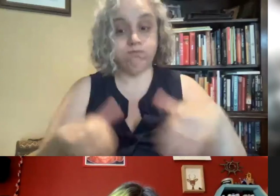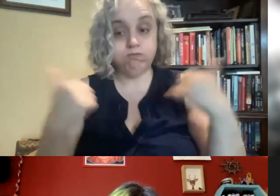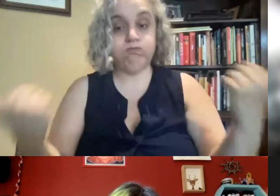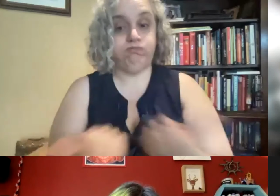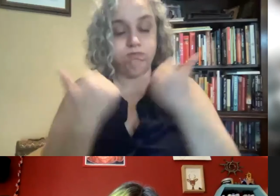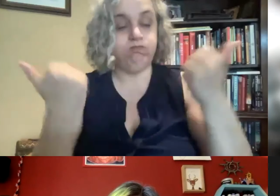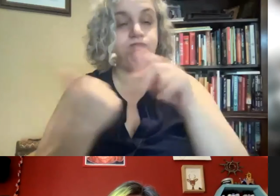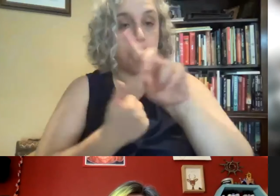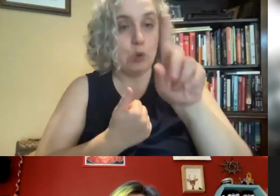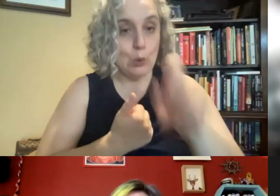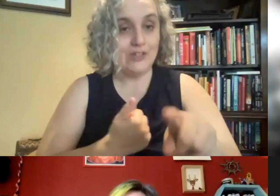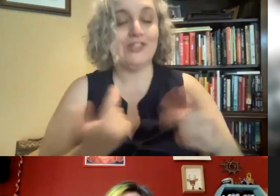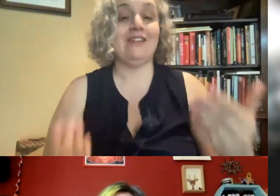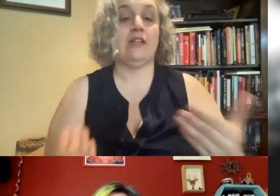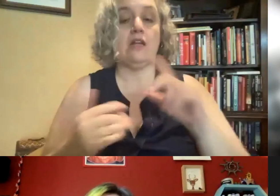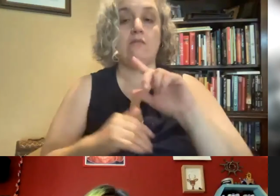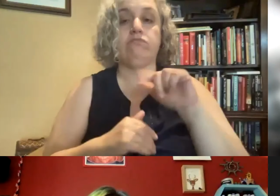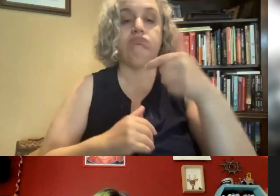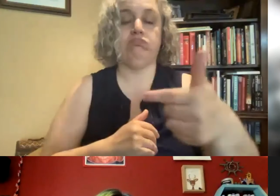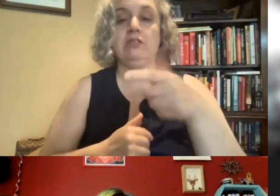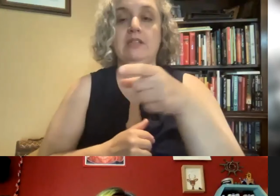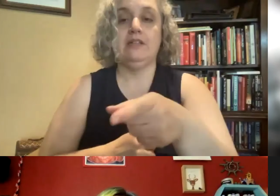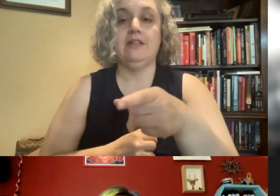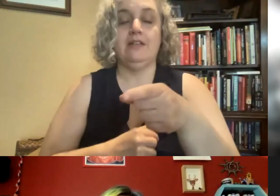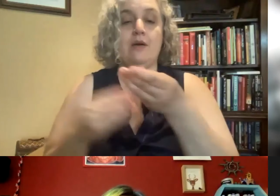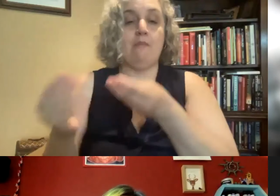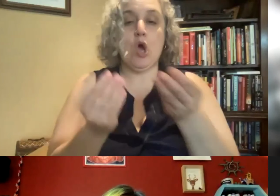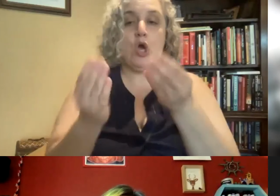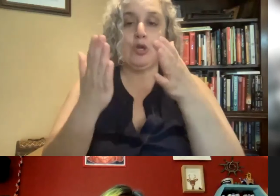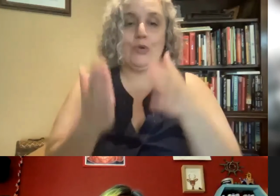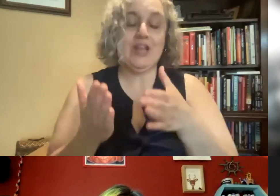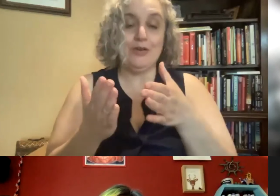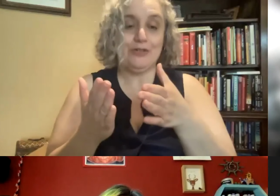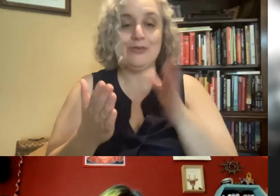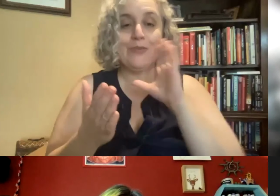So I'm going to turn it over to our moderators to hear about some of